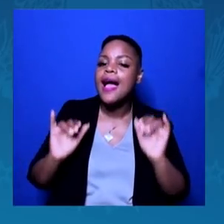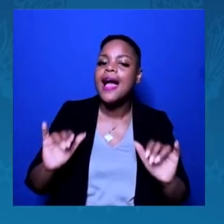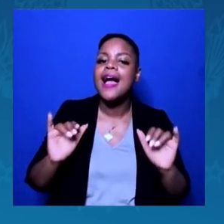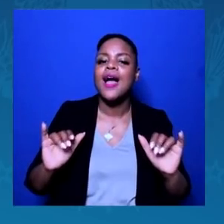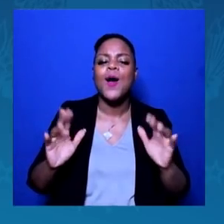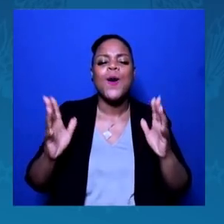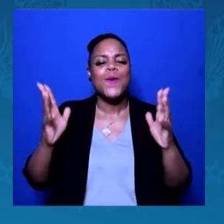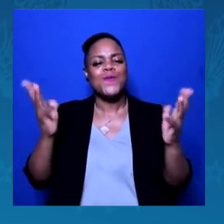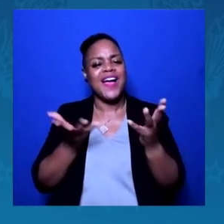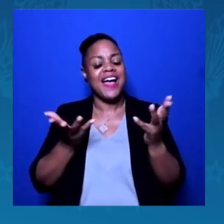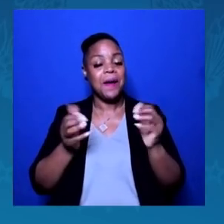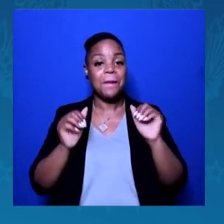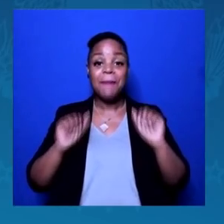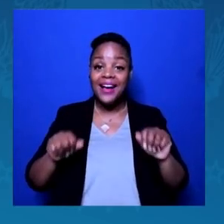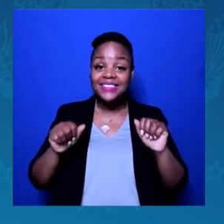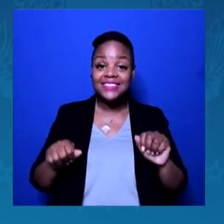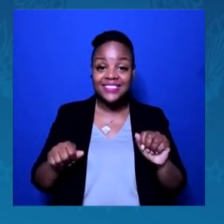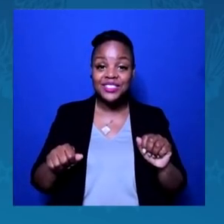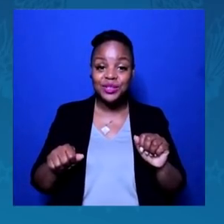around common interests and common goals.